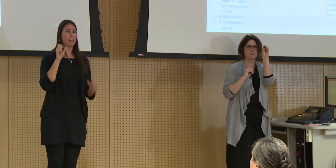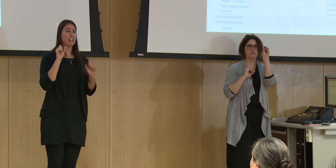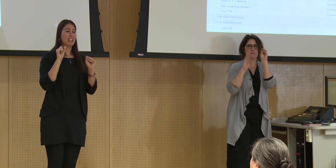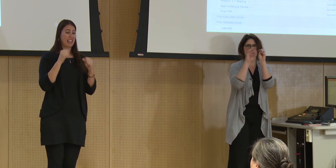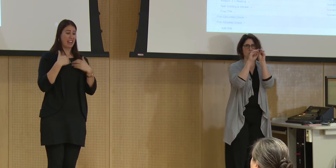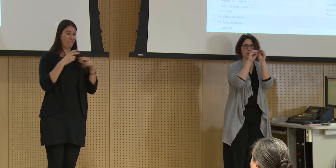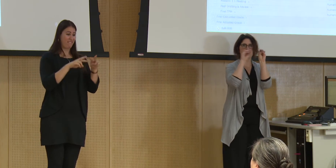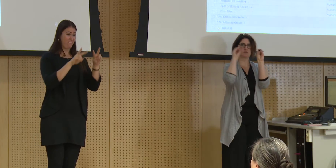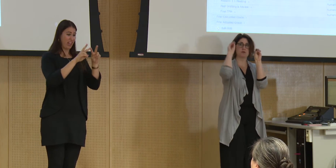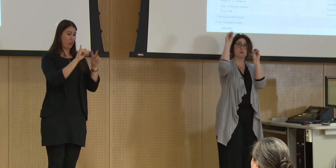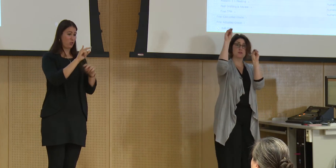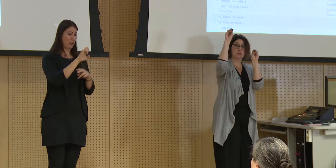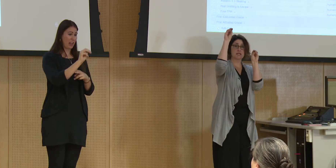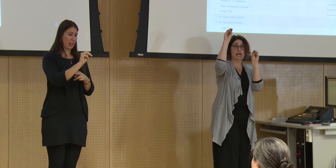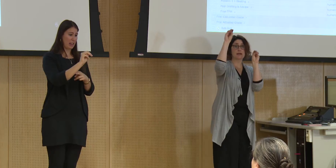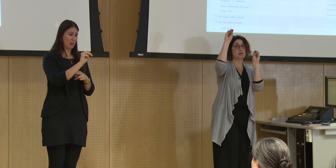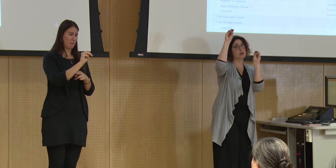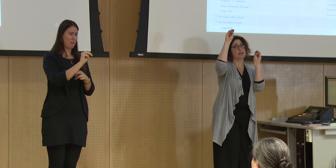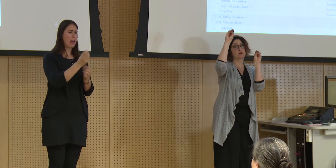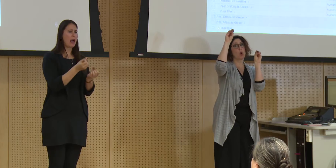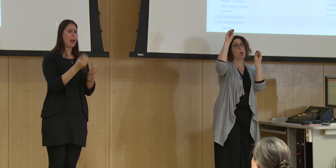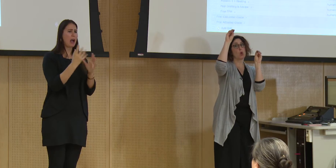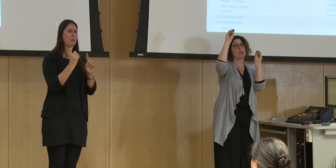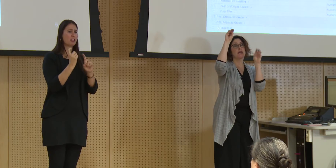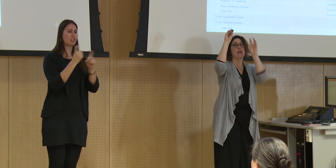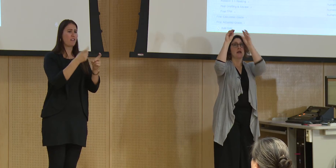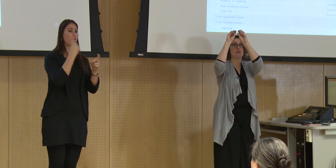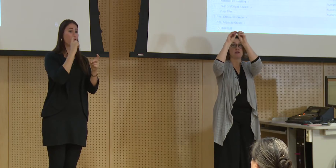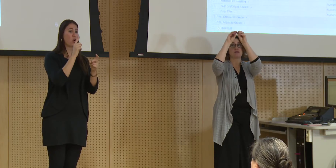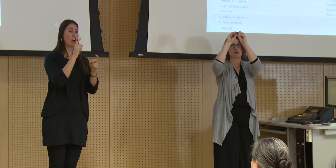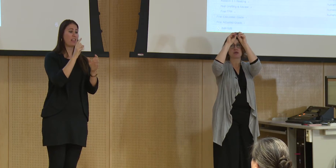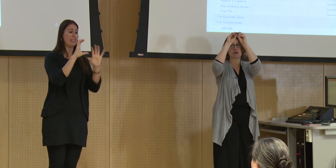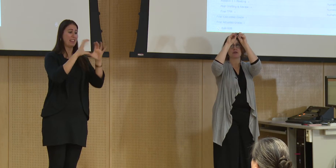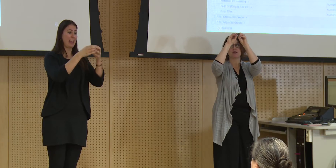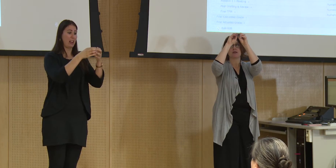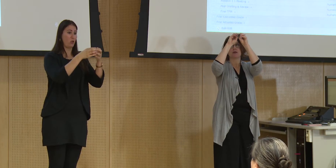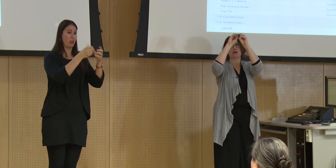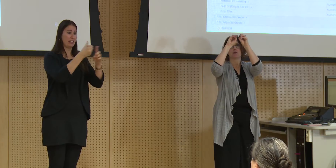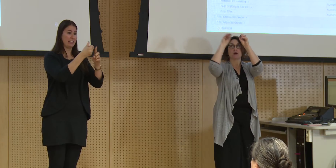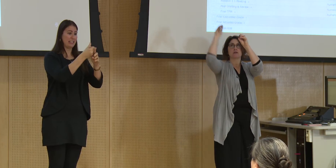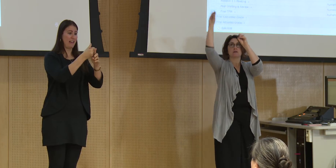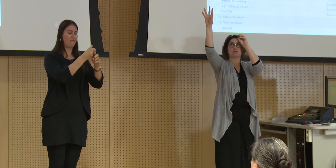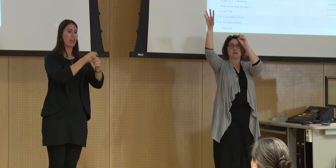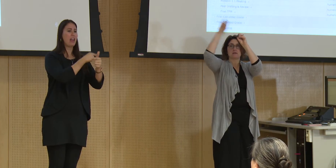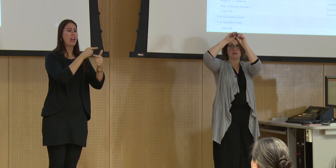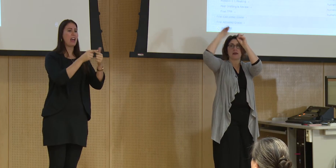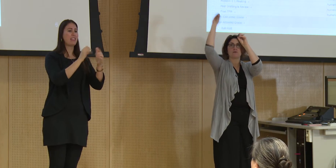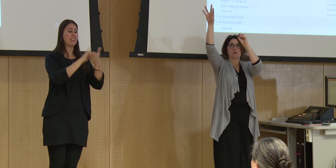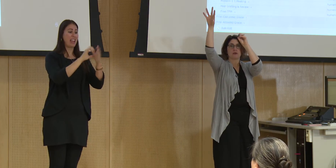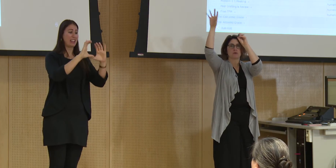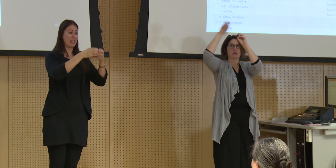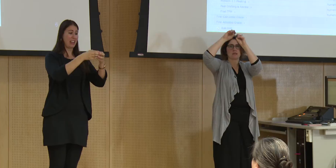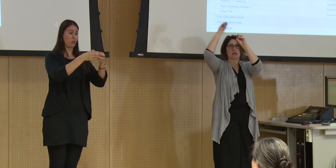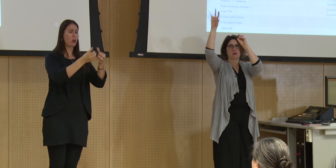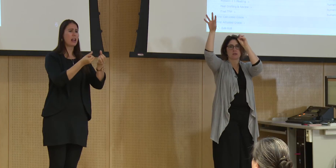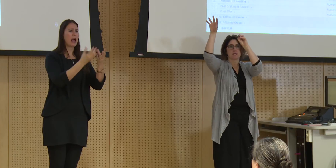what it contributes to the category as a whole, and then, in turn, what gets sent to that final grade calculation.